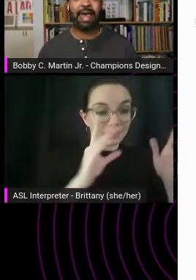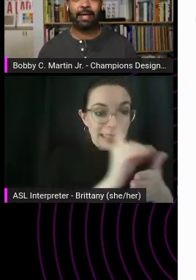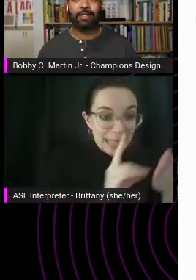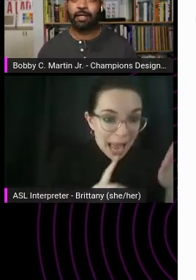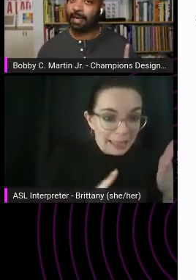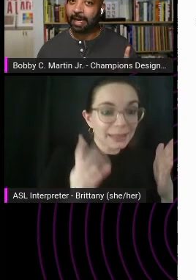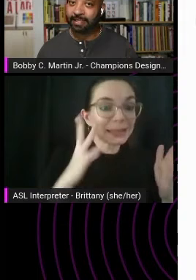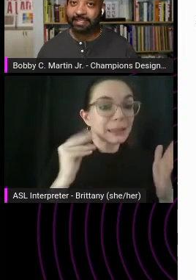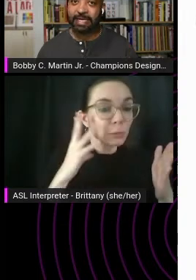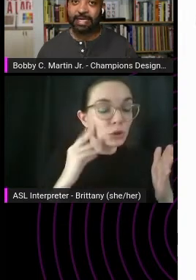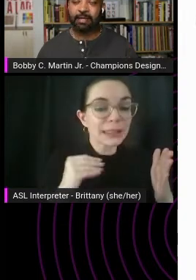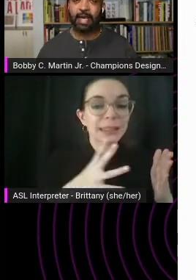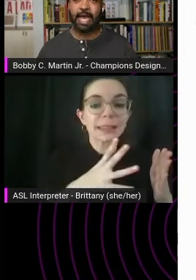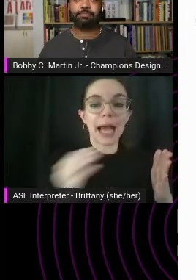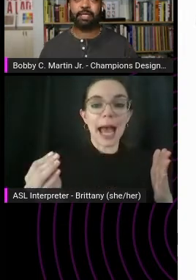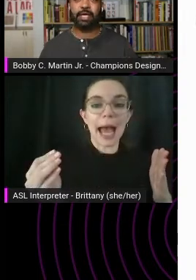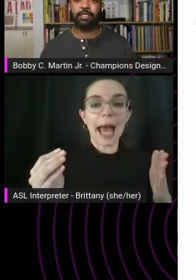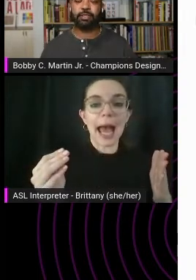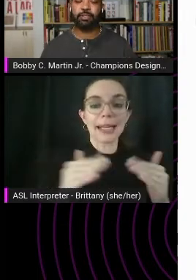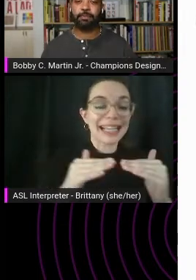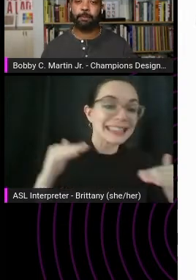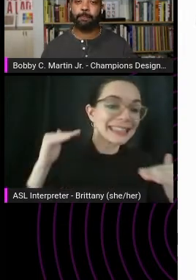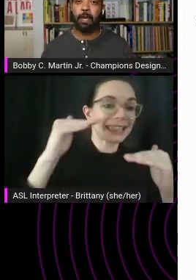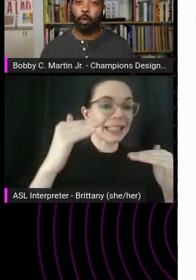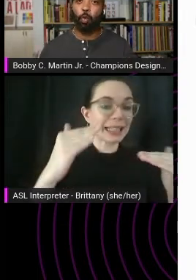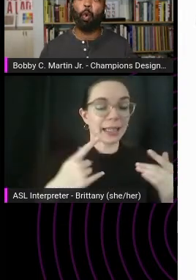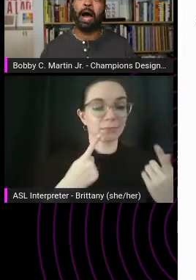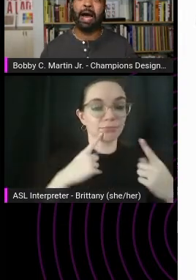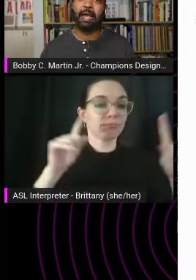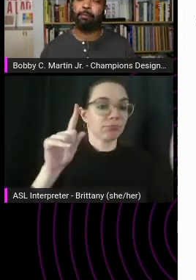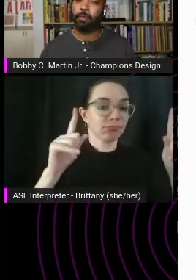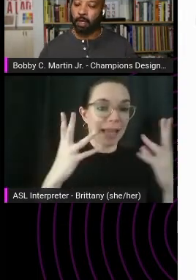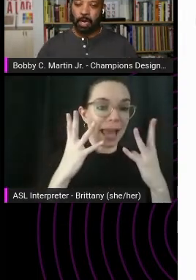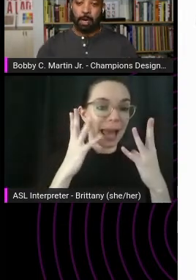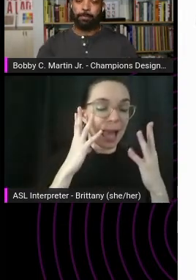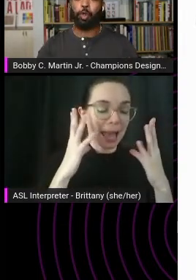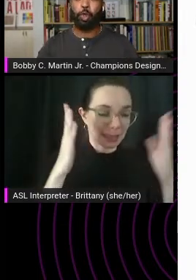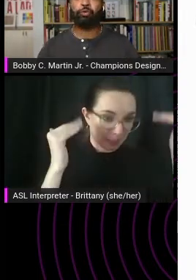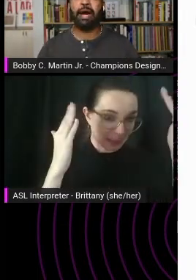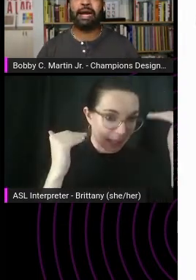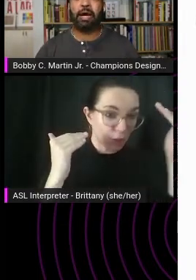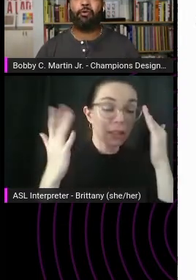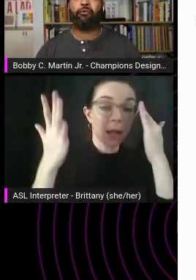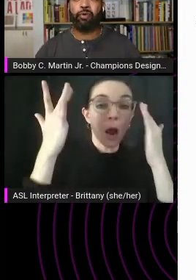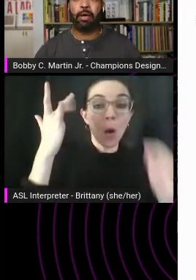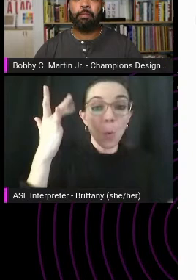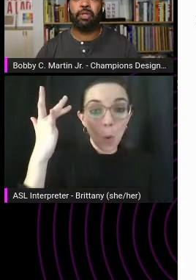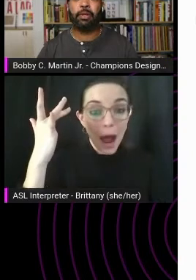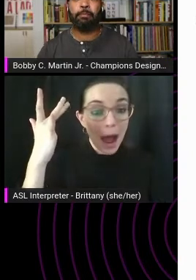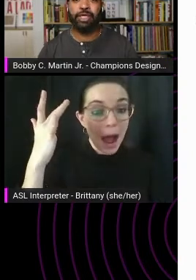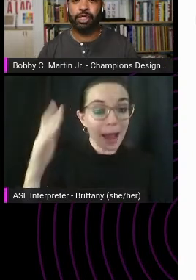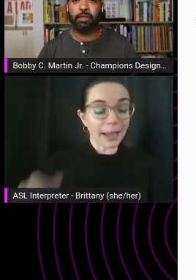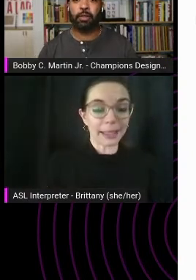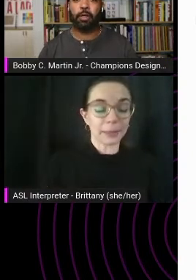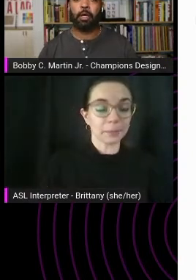and exceeding expectations. Why? Pulled right out from the mission,